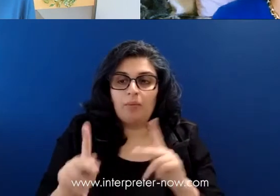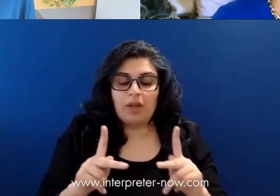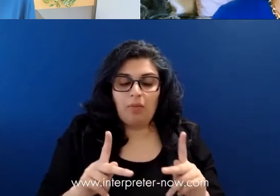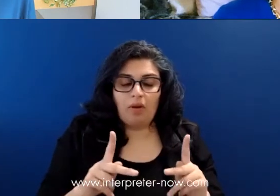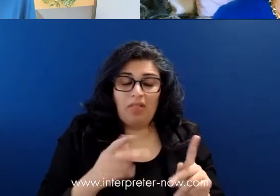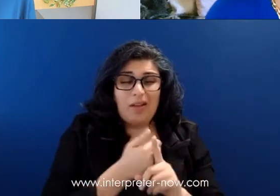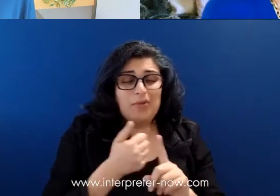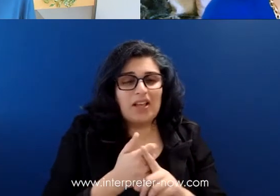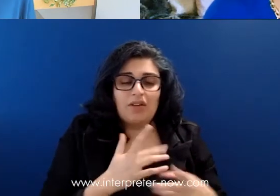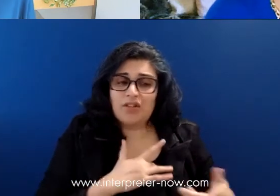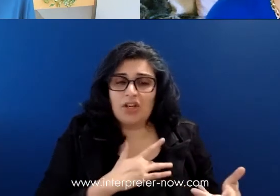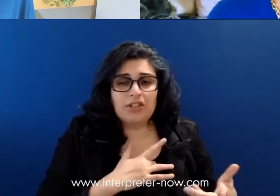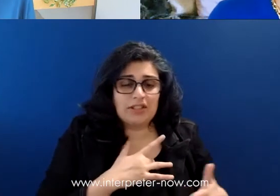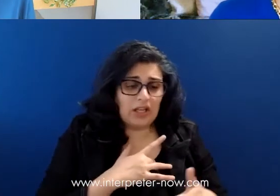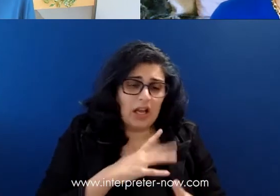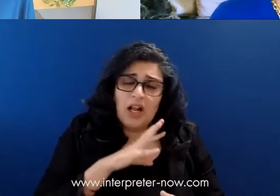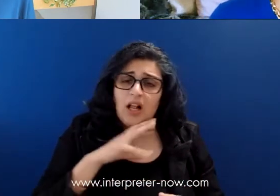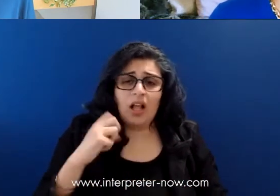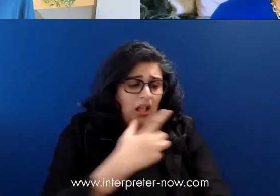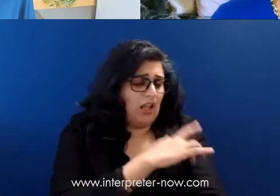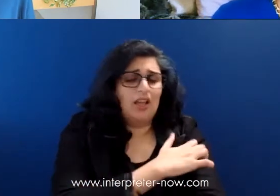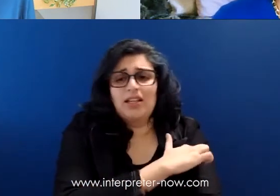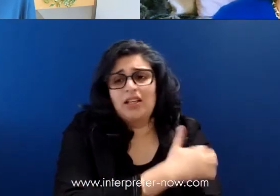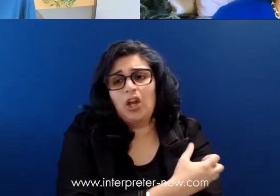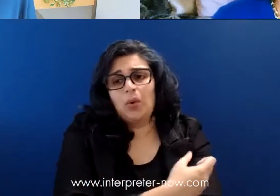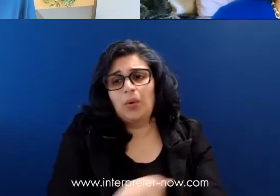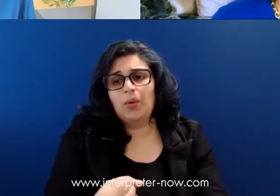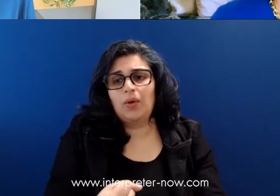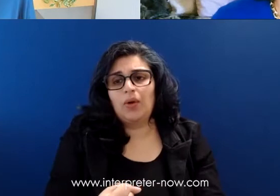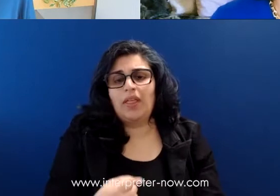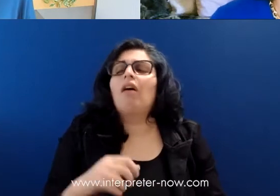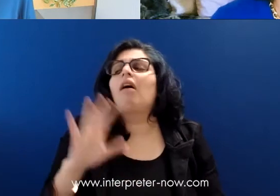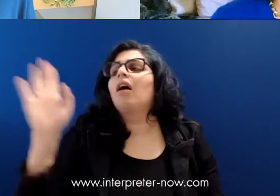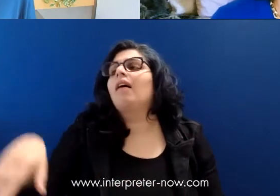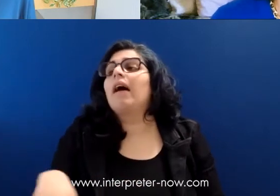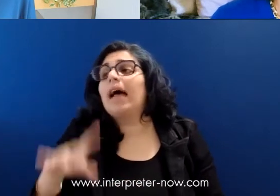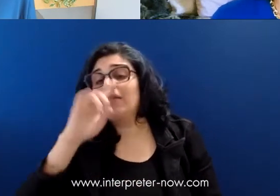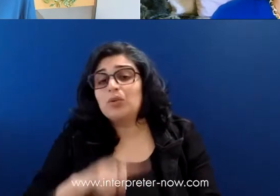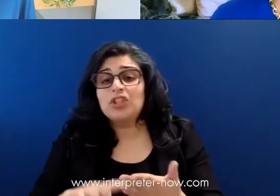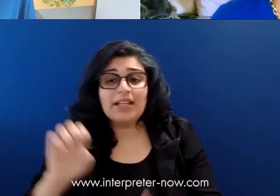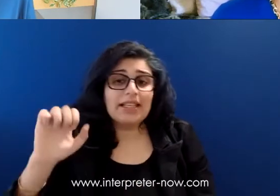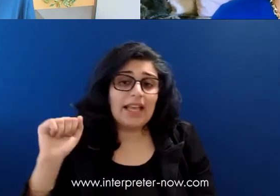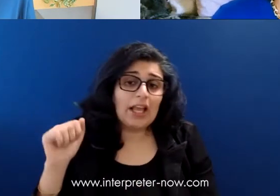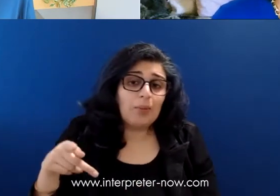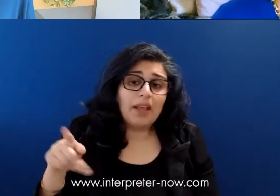or they don't know or they don't care, they'll say things like, have you looked at the EAP, or have you checked into the EAP? They just leave it at that.